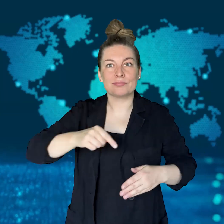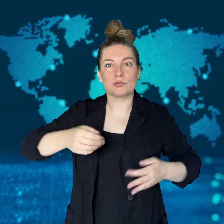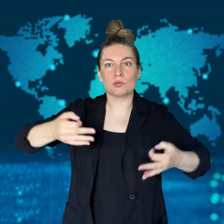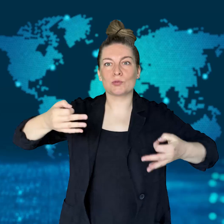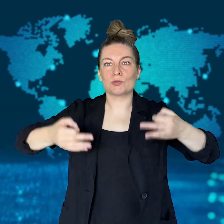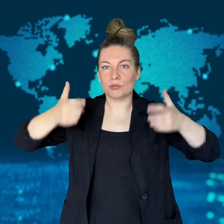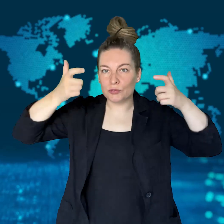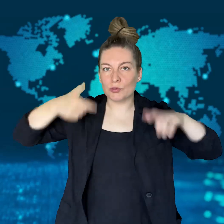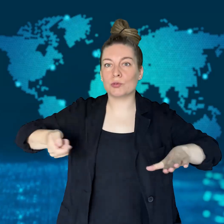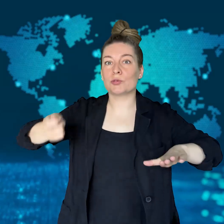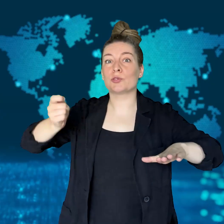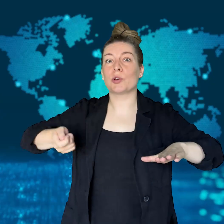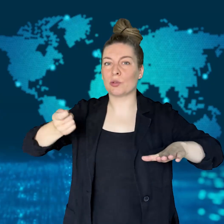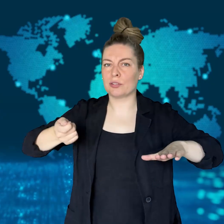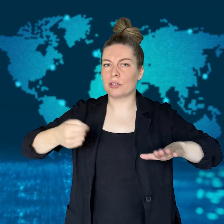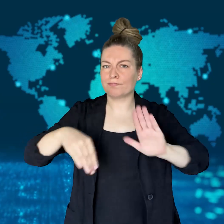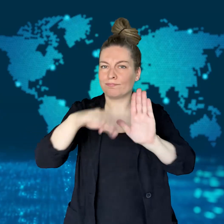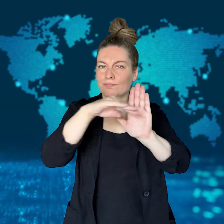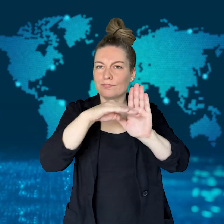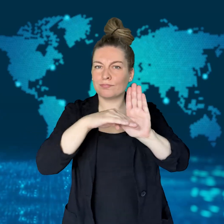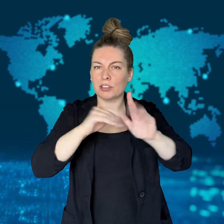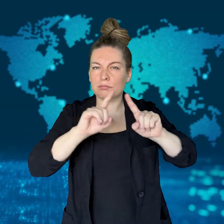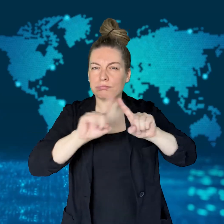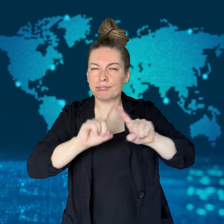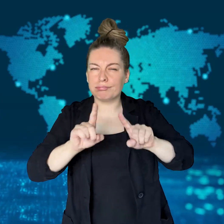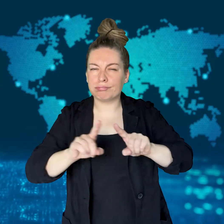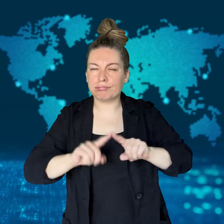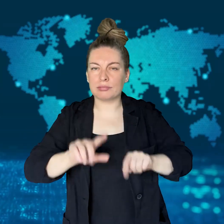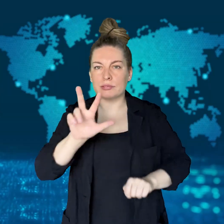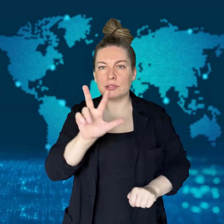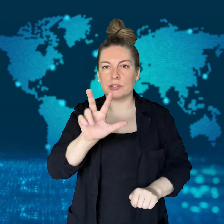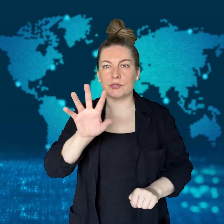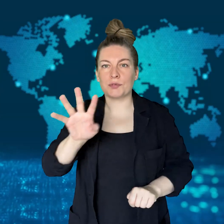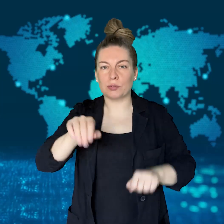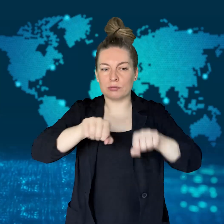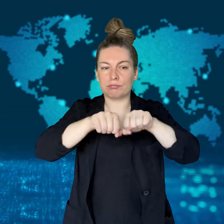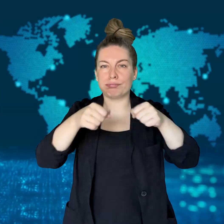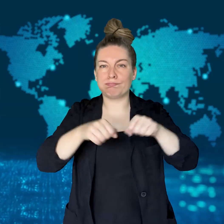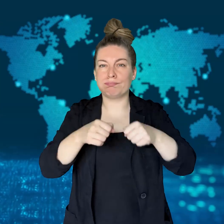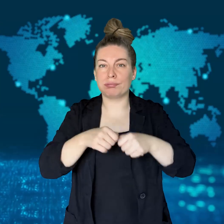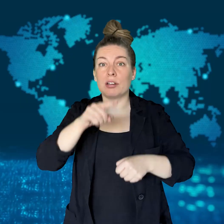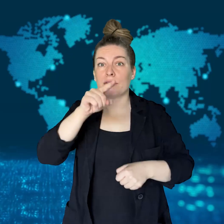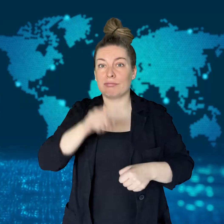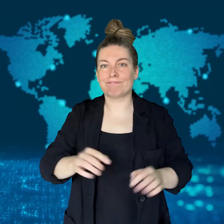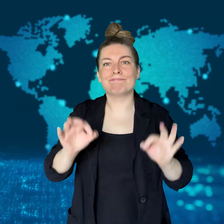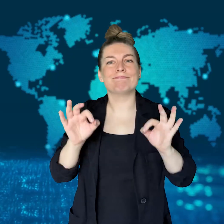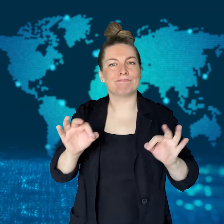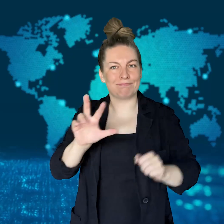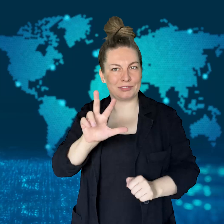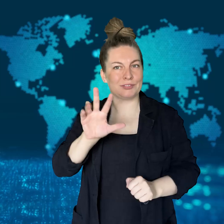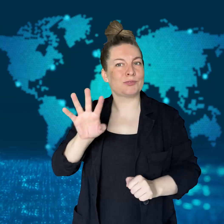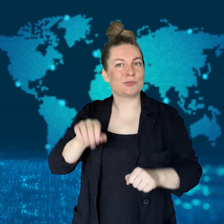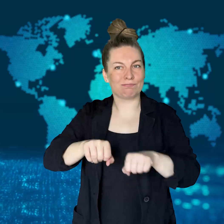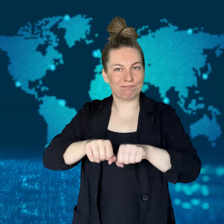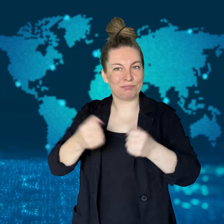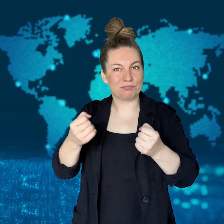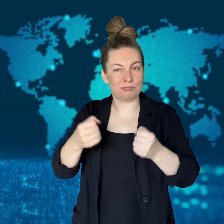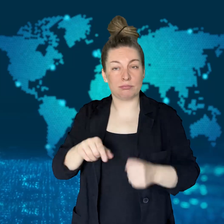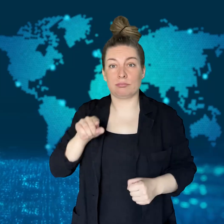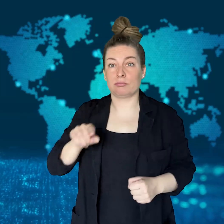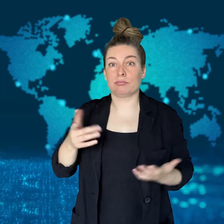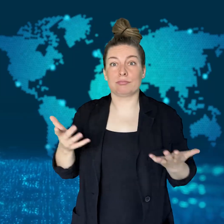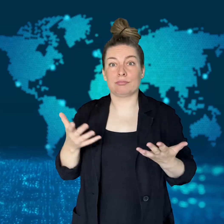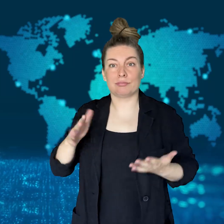34 felony charges in a trial.